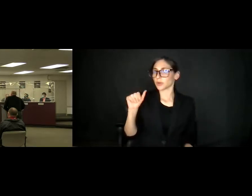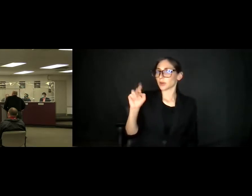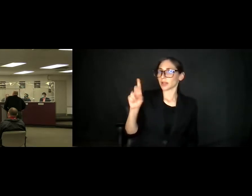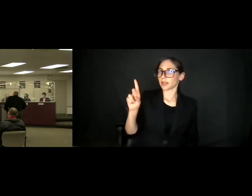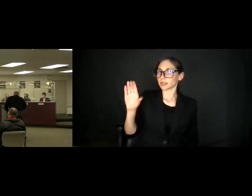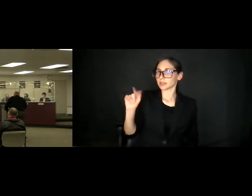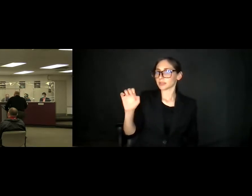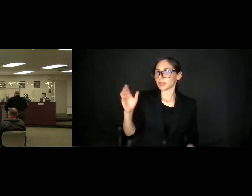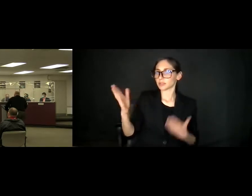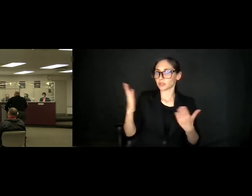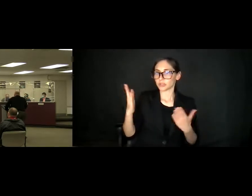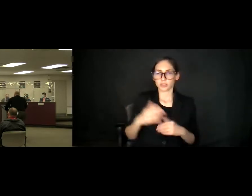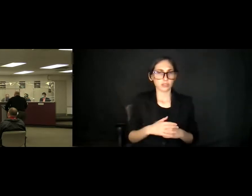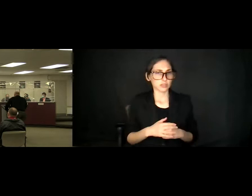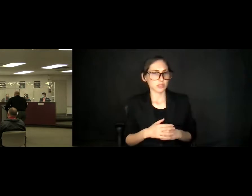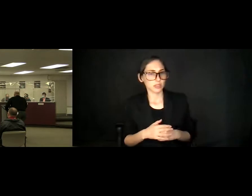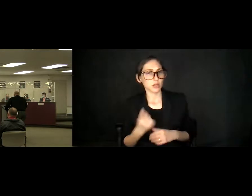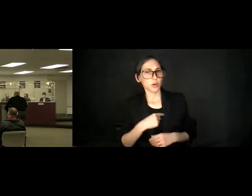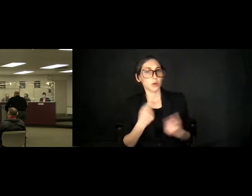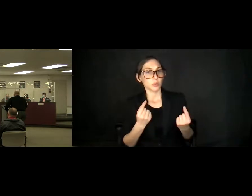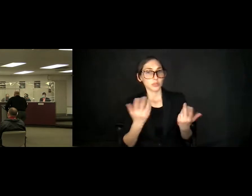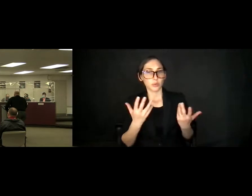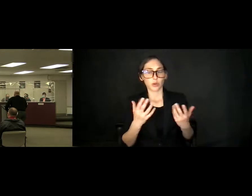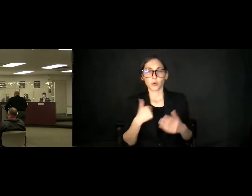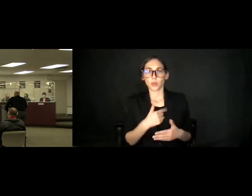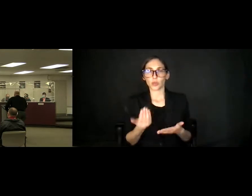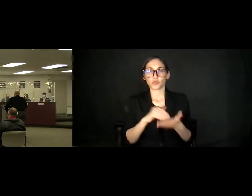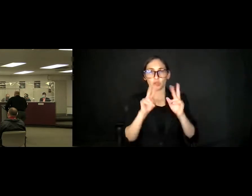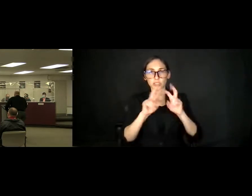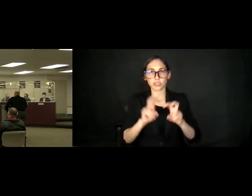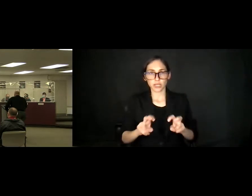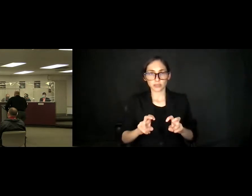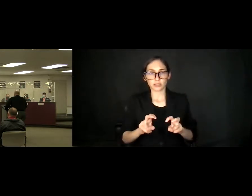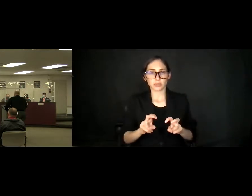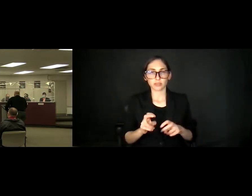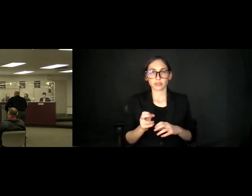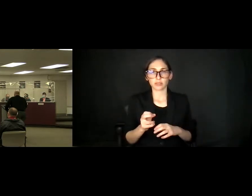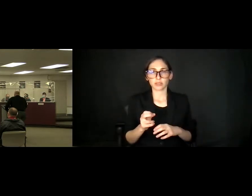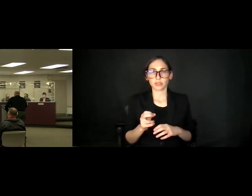Okay, what-what-what we did is we reassessed uh, three years into the projects.